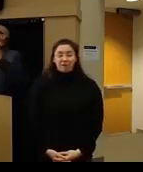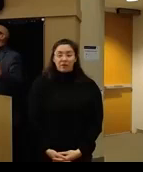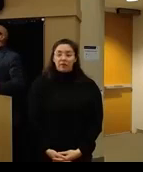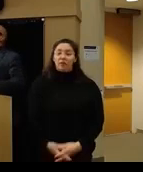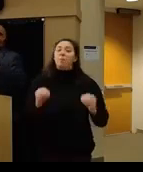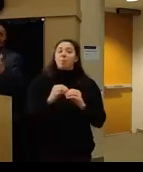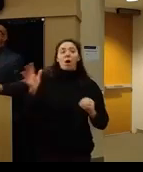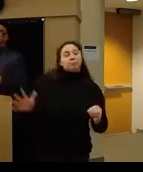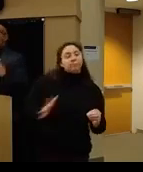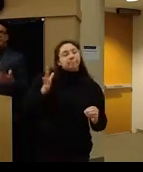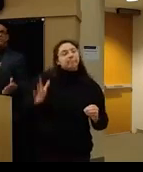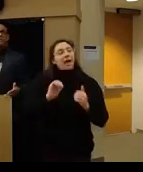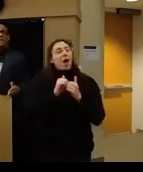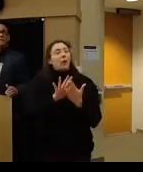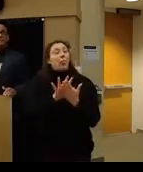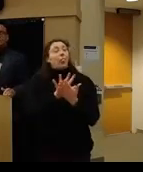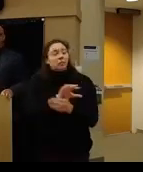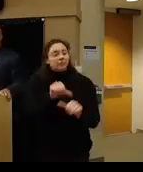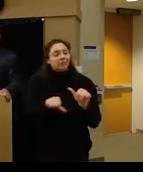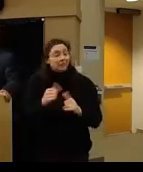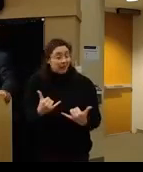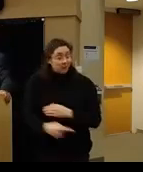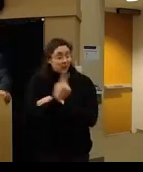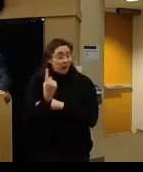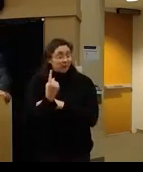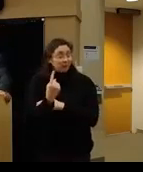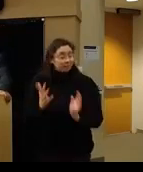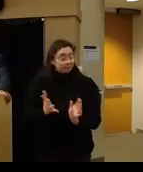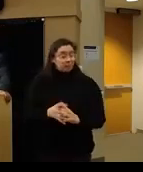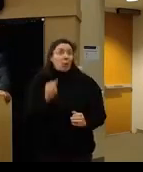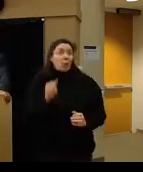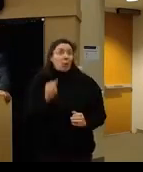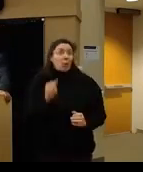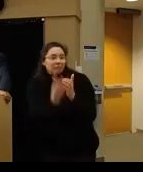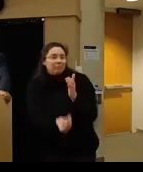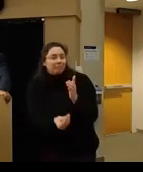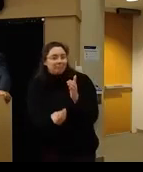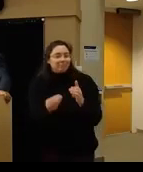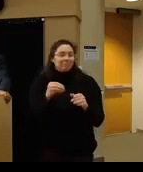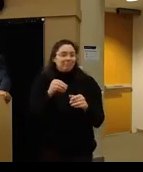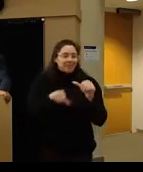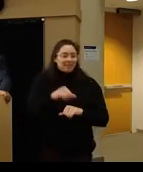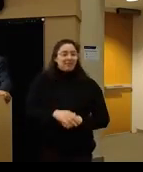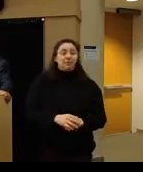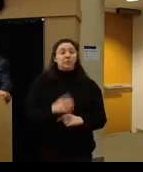sophisticated in how we camouflage science or black thereof but this protest psychosis they